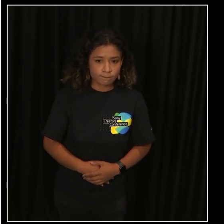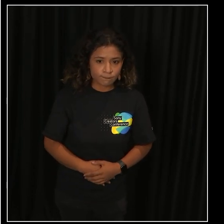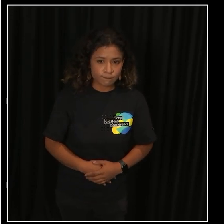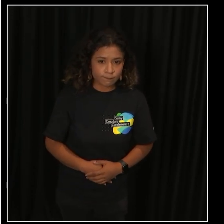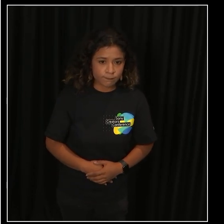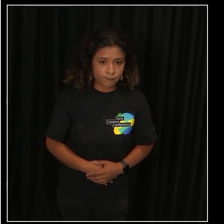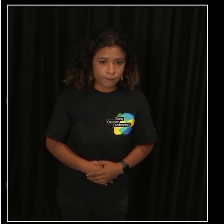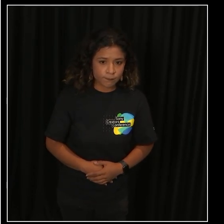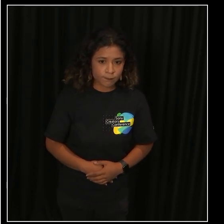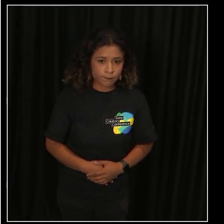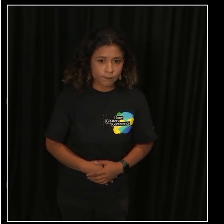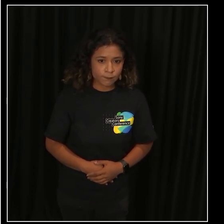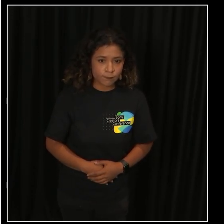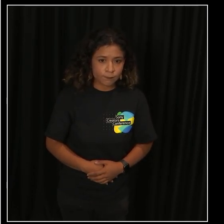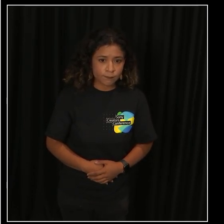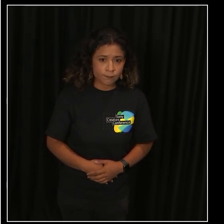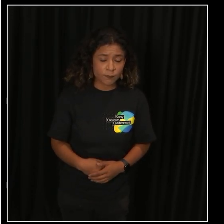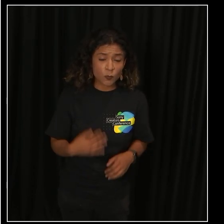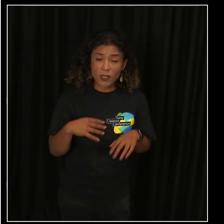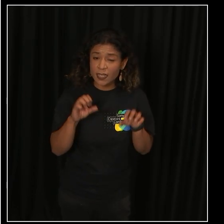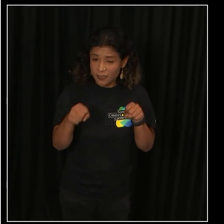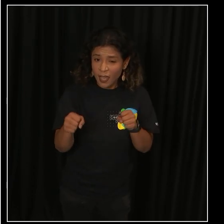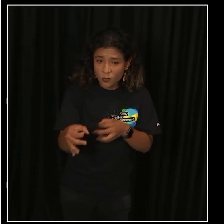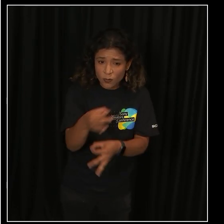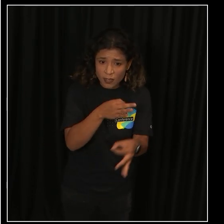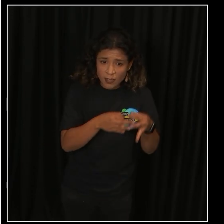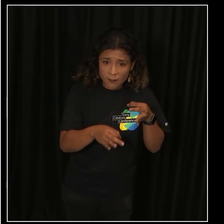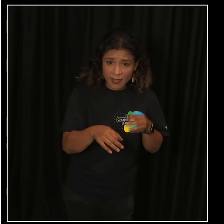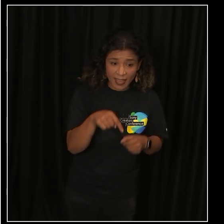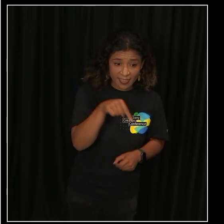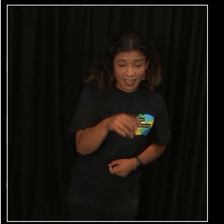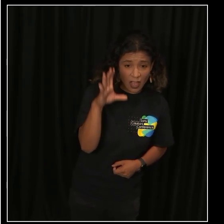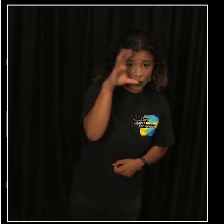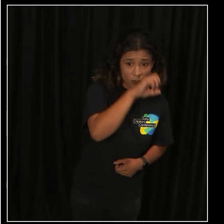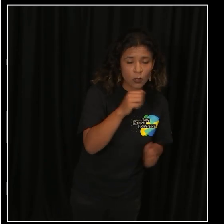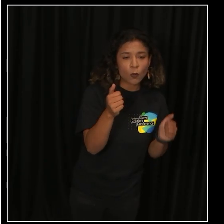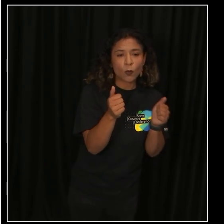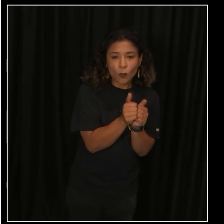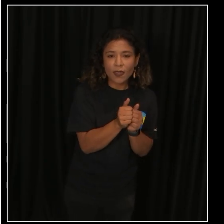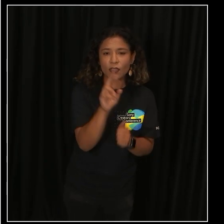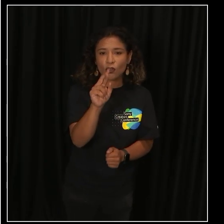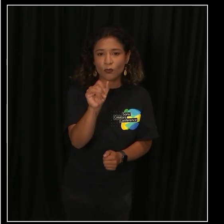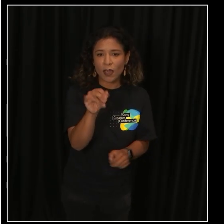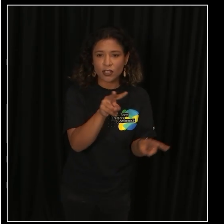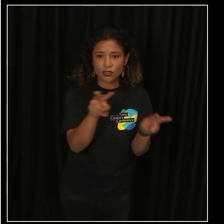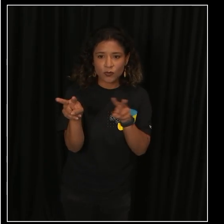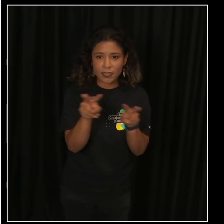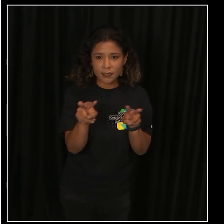We could replace this approximation with ray tracing to improve accuracy.